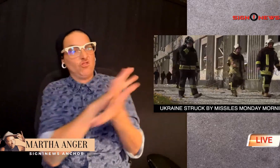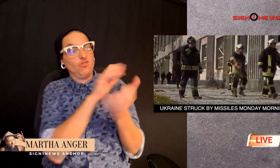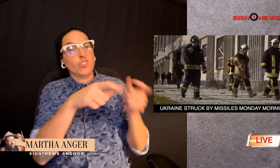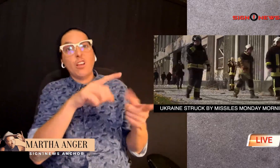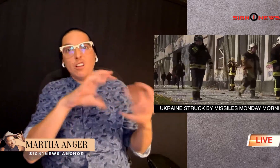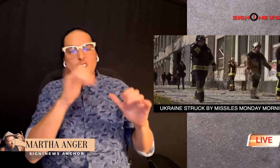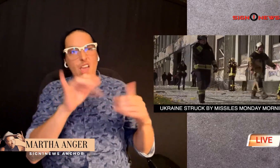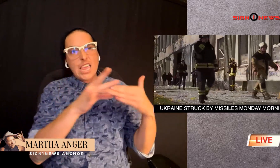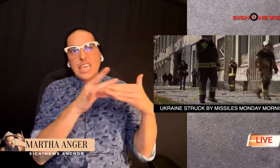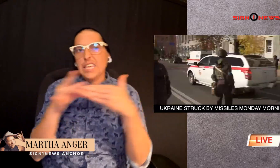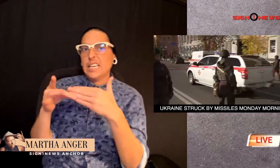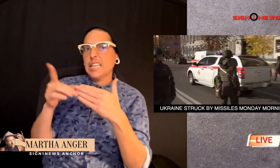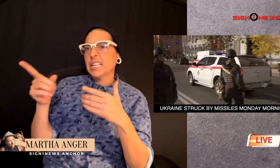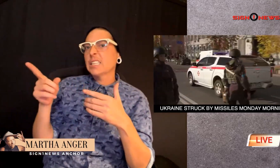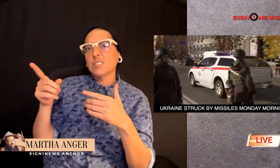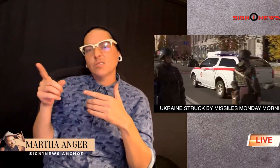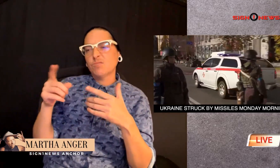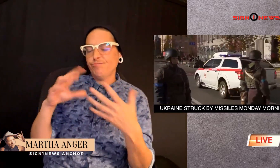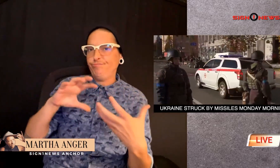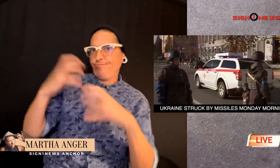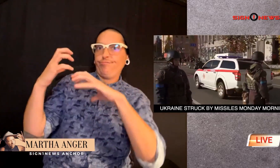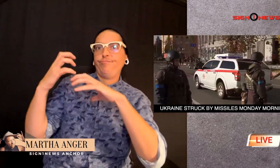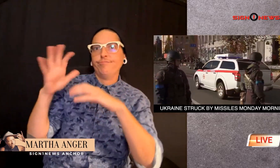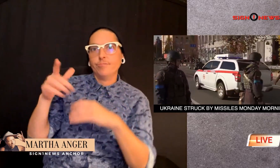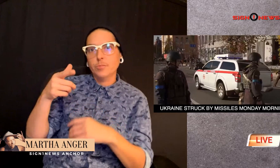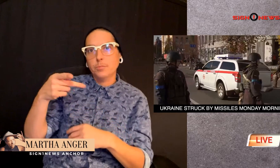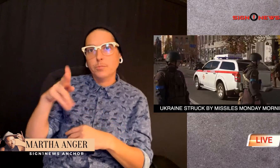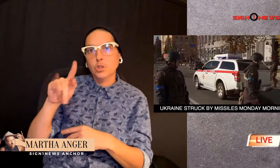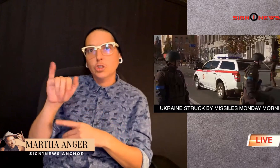Is destruction put a major dent in Putin's War efforts?